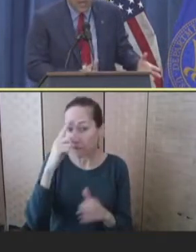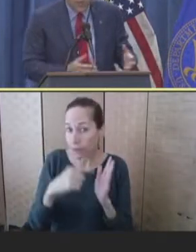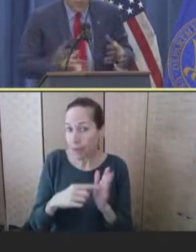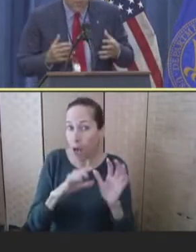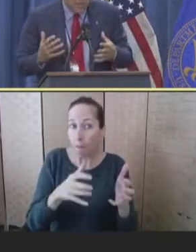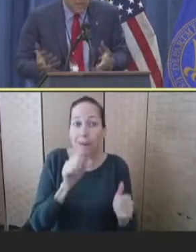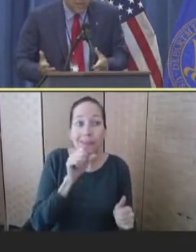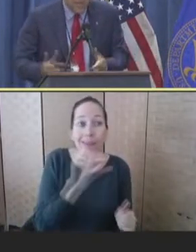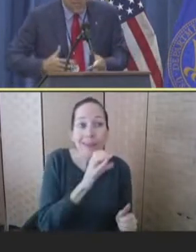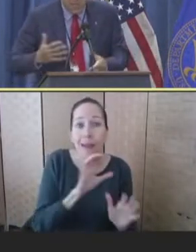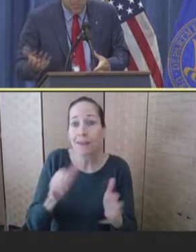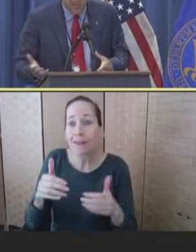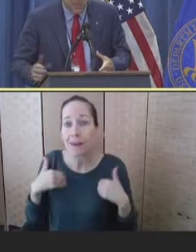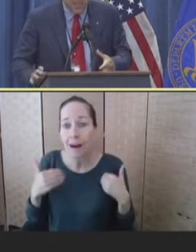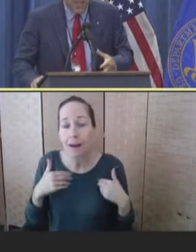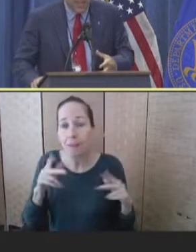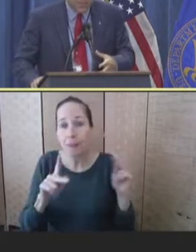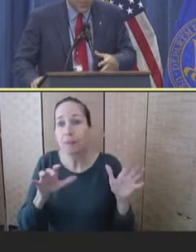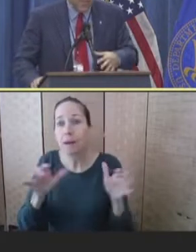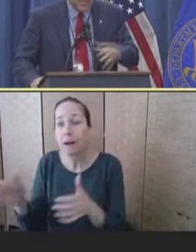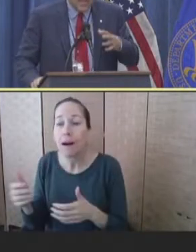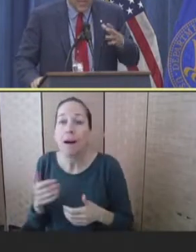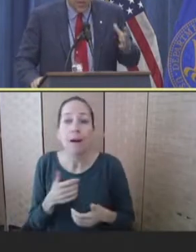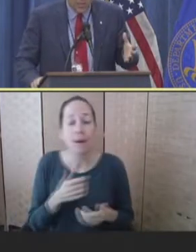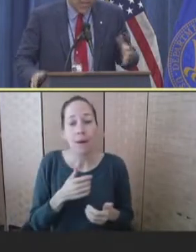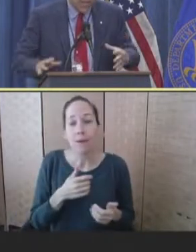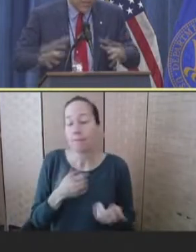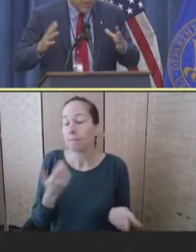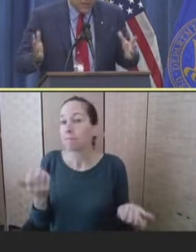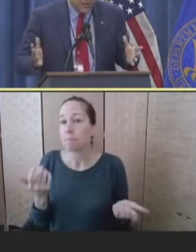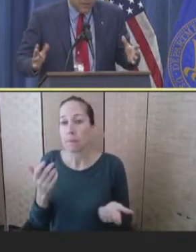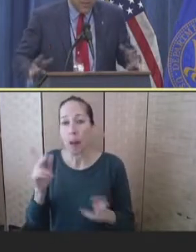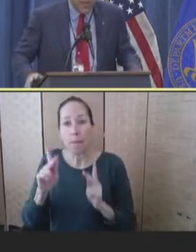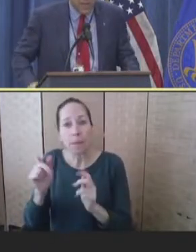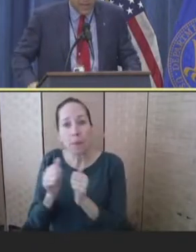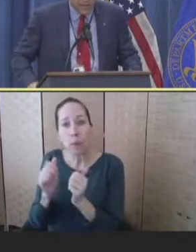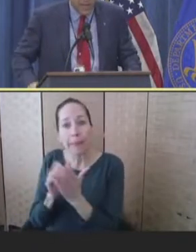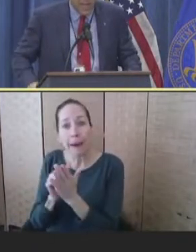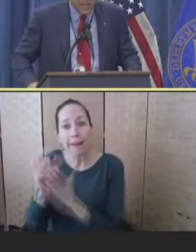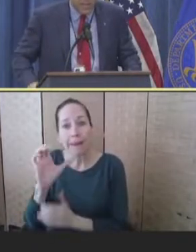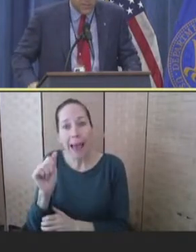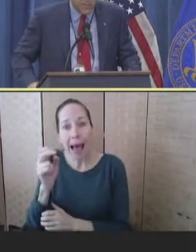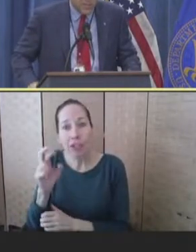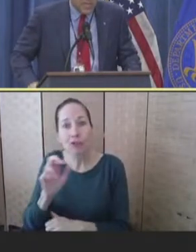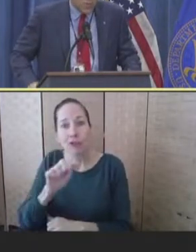Can we protect people on disease modifying agents with cancer and other underlying illnesses?